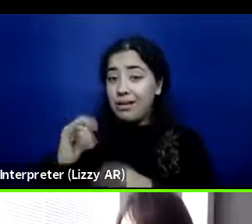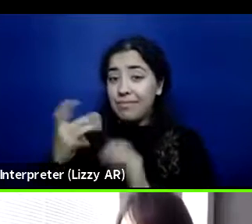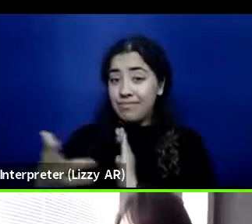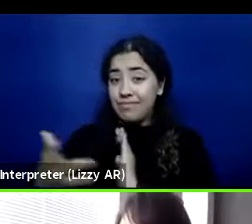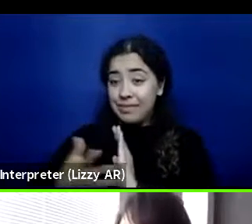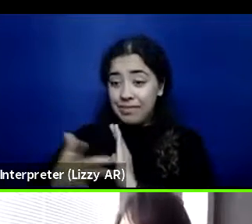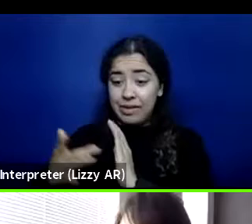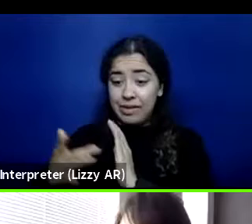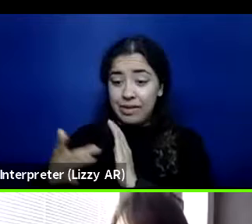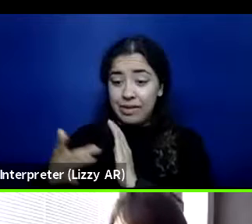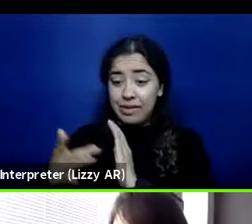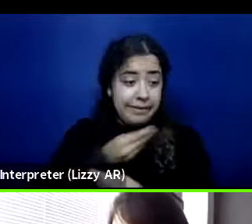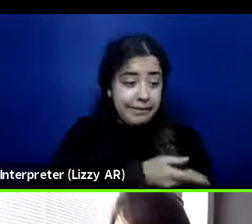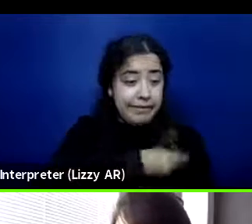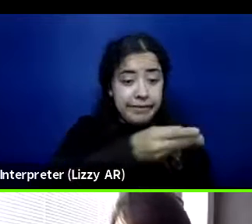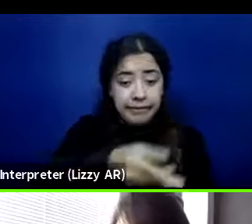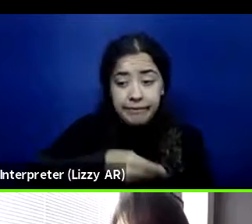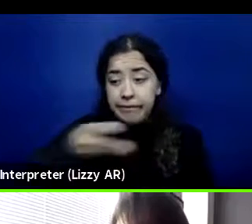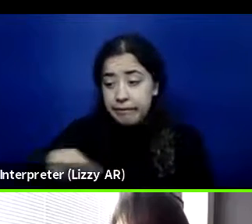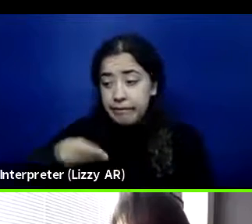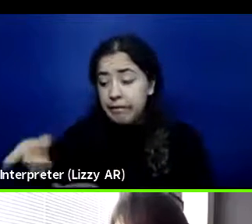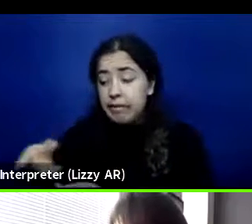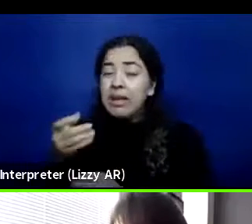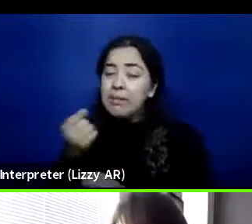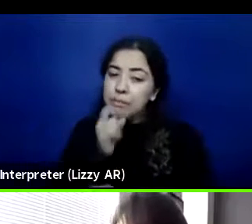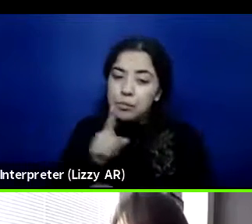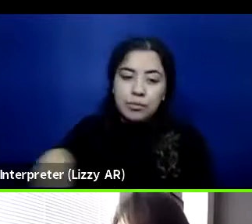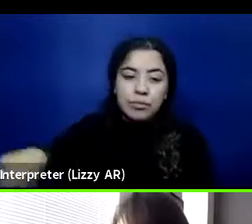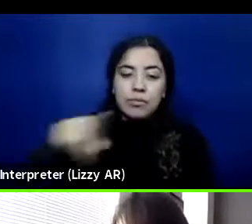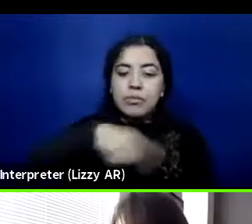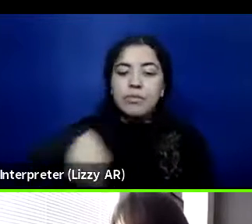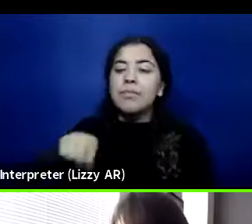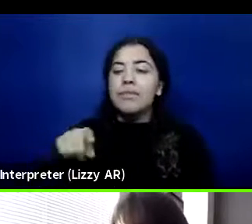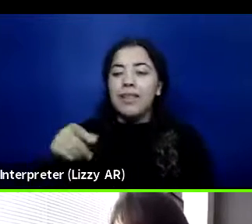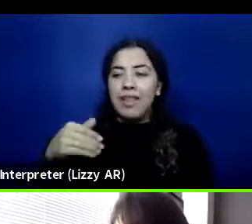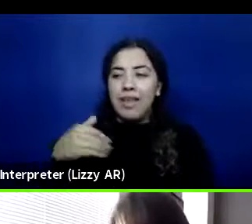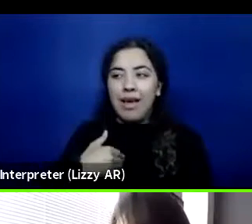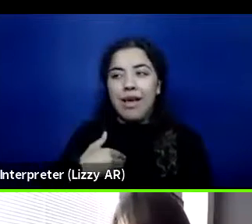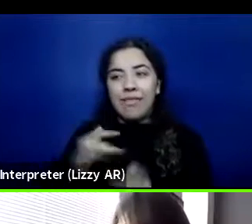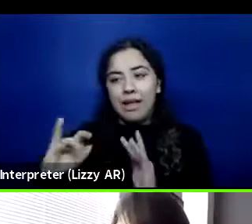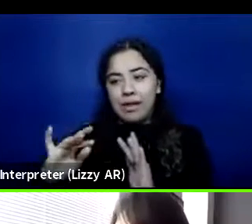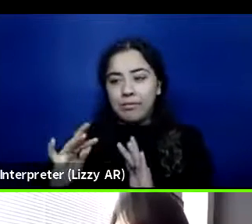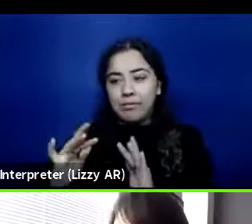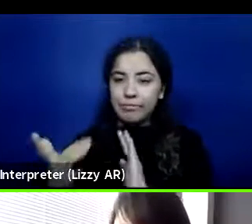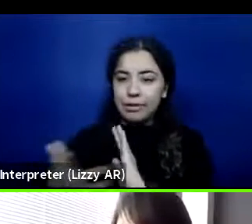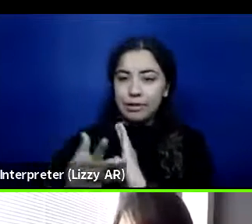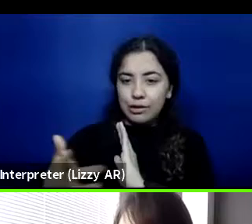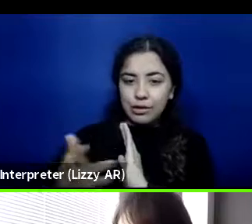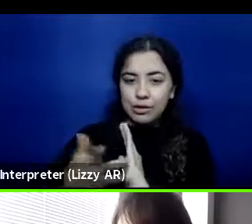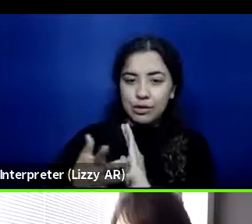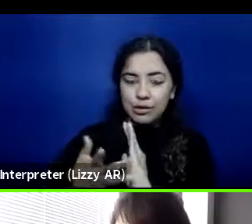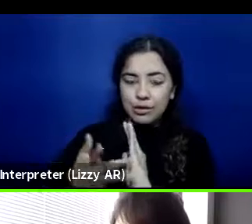to ensure full participation of people with disabilities. As an example, when I was at the city,